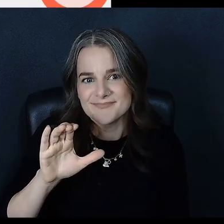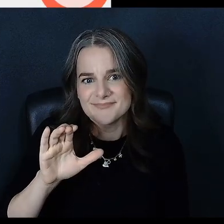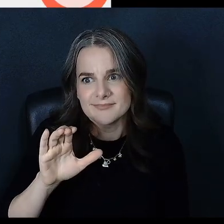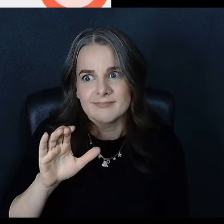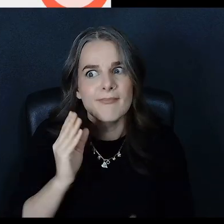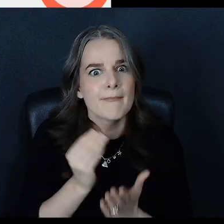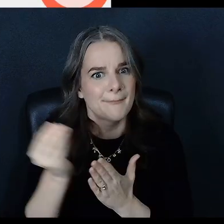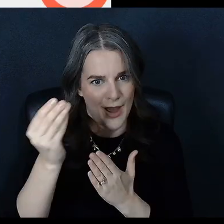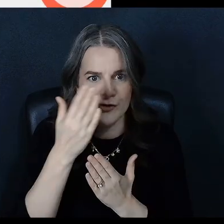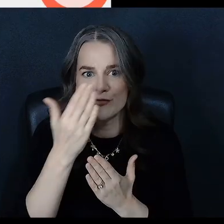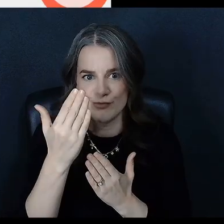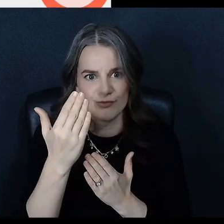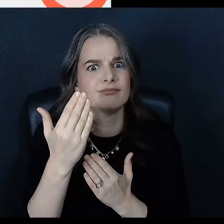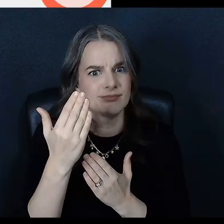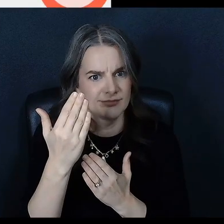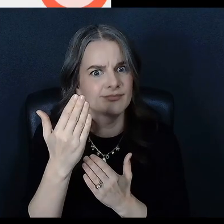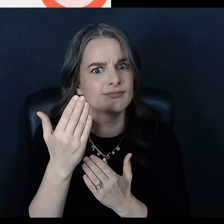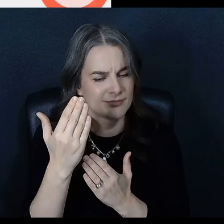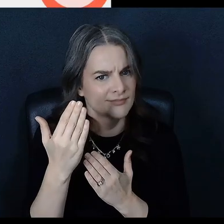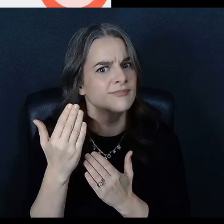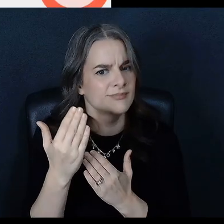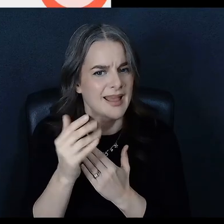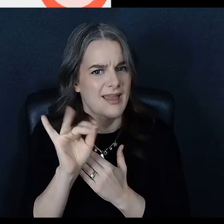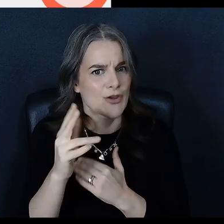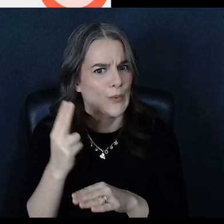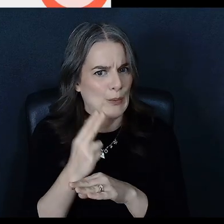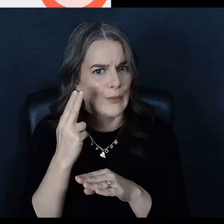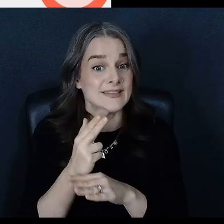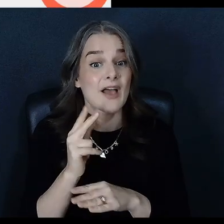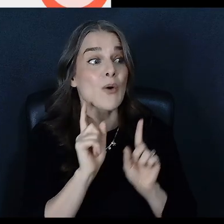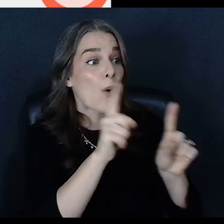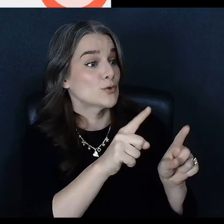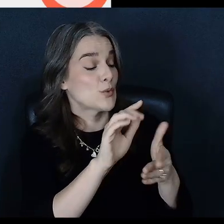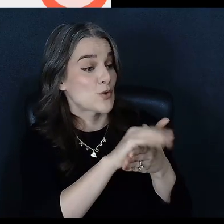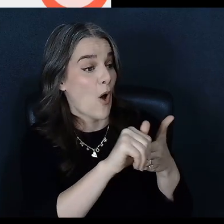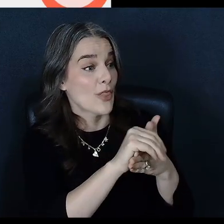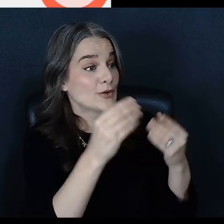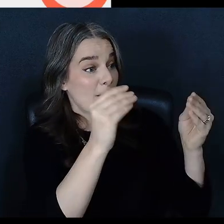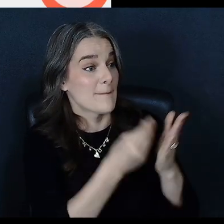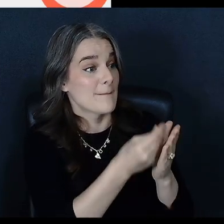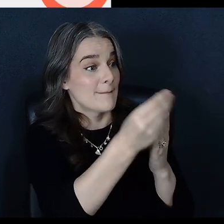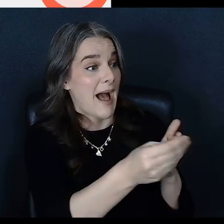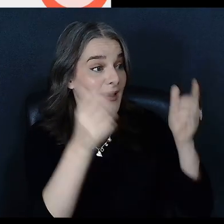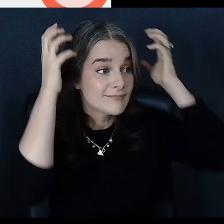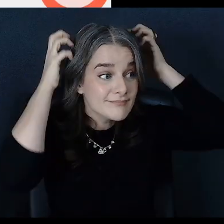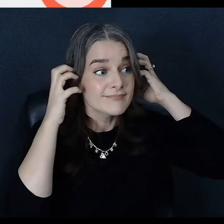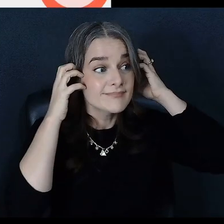If you're buying a headset mic from the dollar store, you're not getting a good microphone.